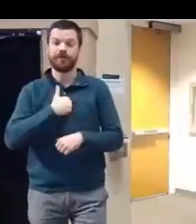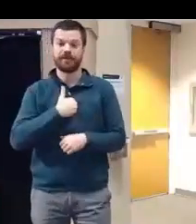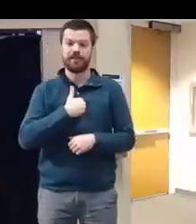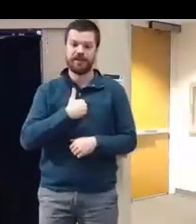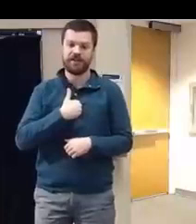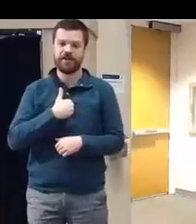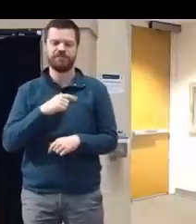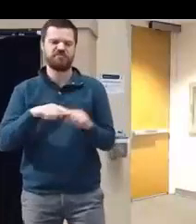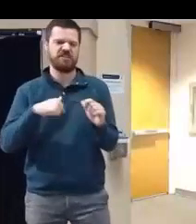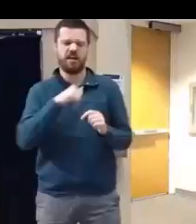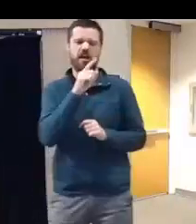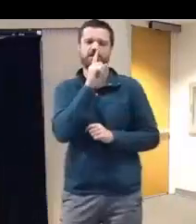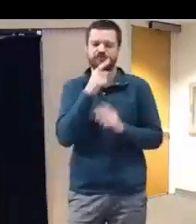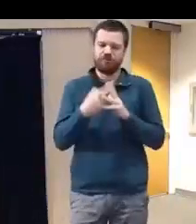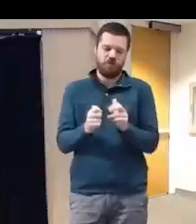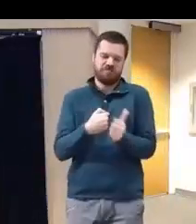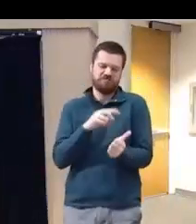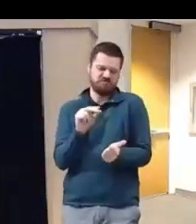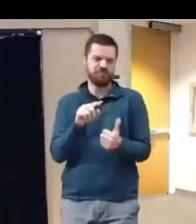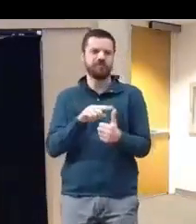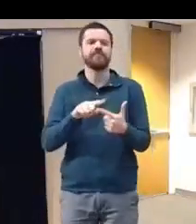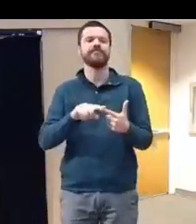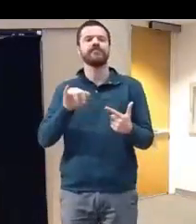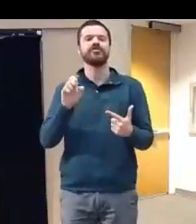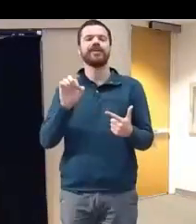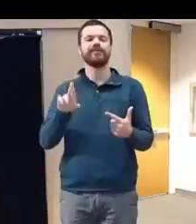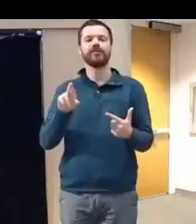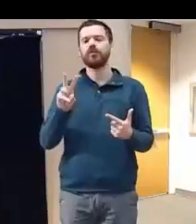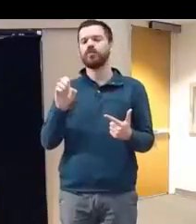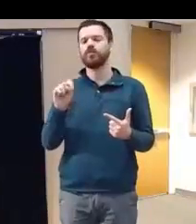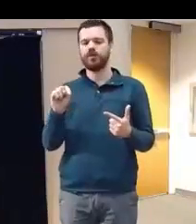I'm not going to start with that we have to my right Dr Jennifer West director of psychology